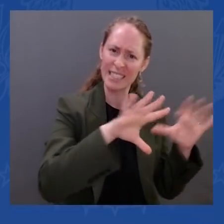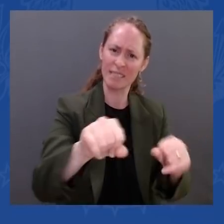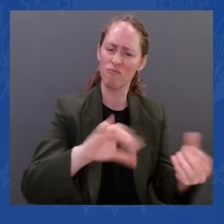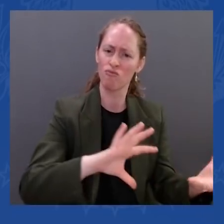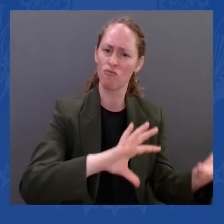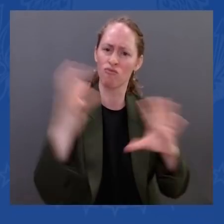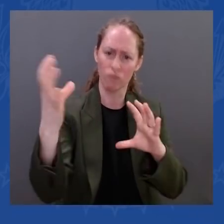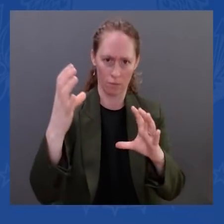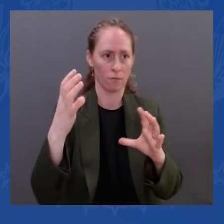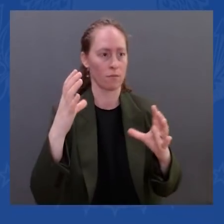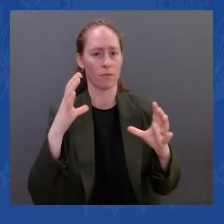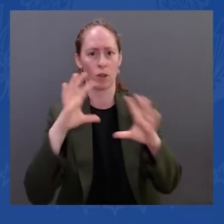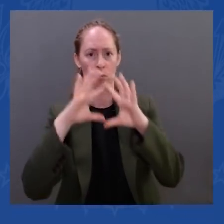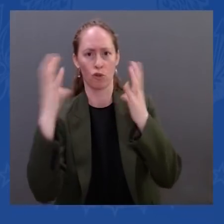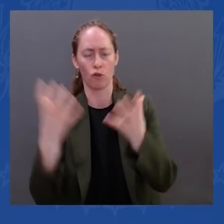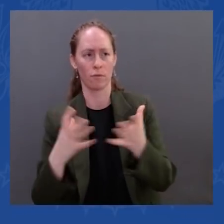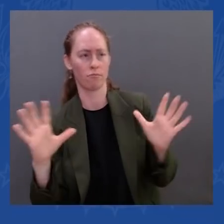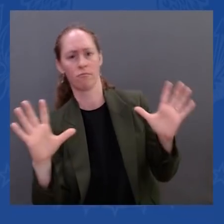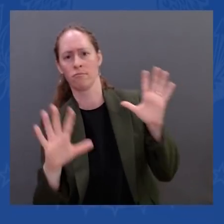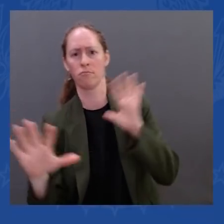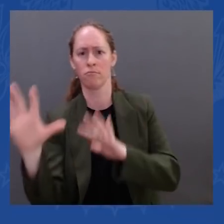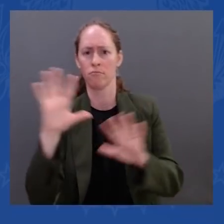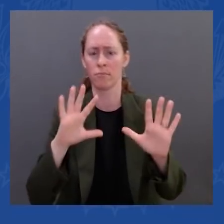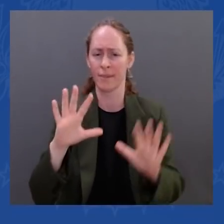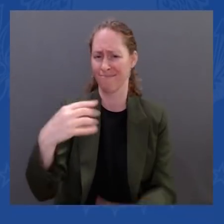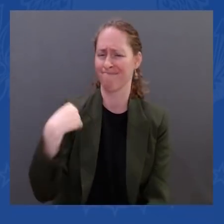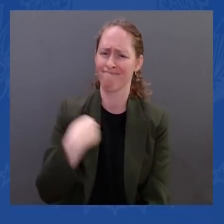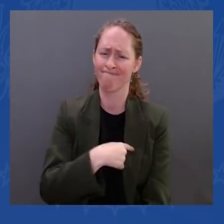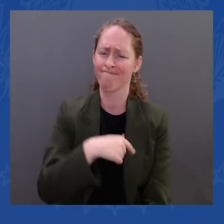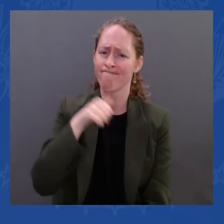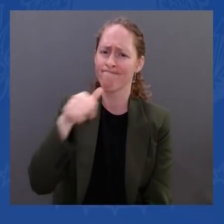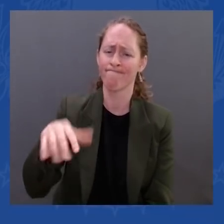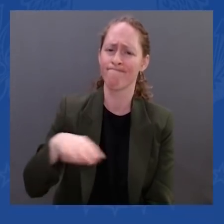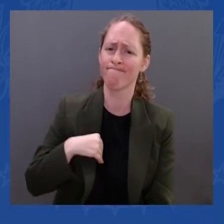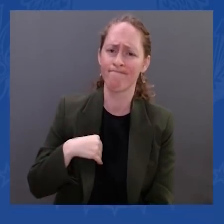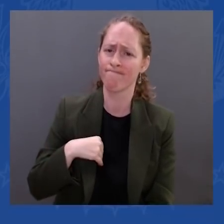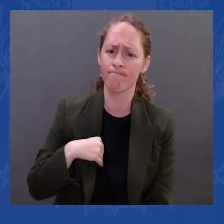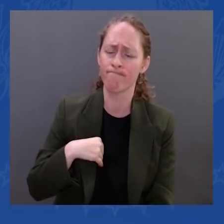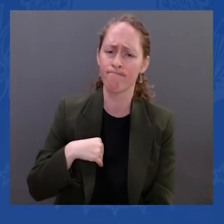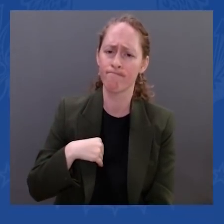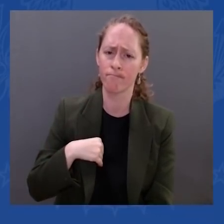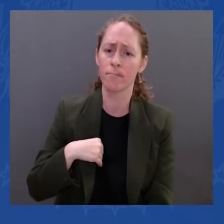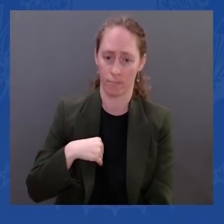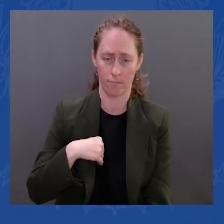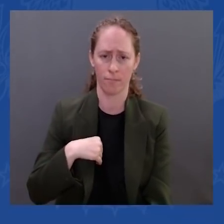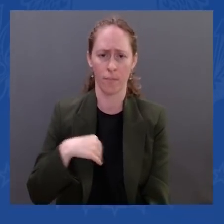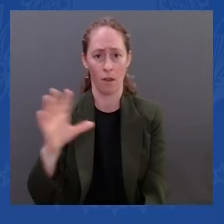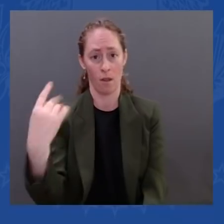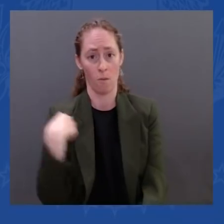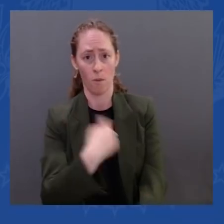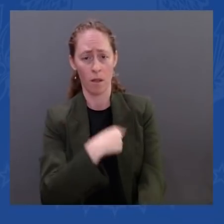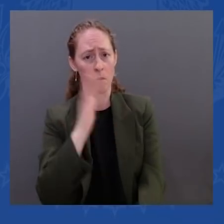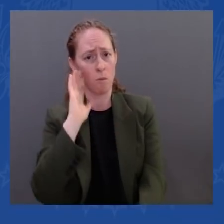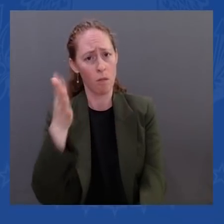we reaffirm to respond resolutely together with the international community, including G7.